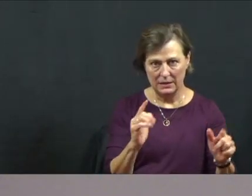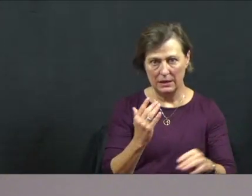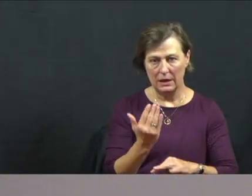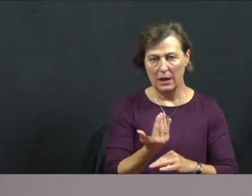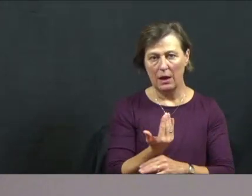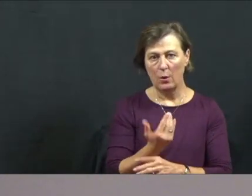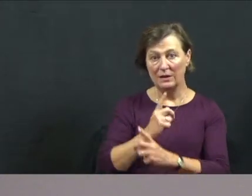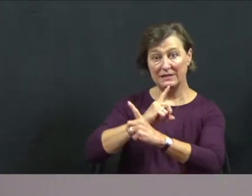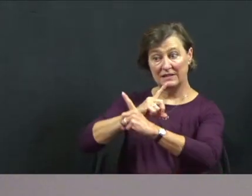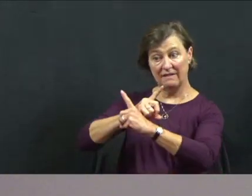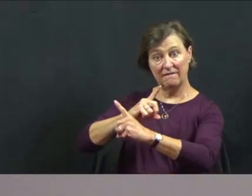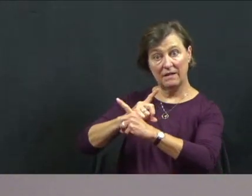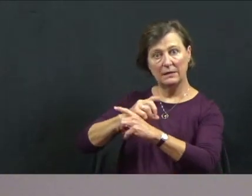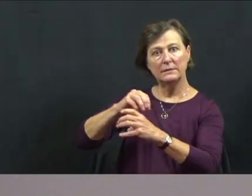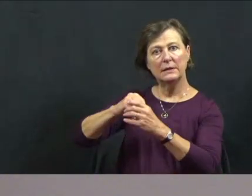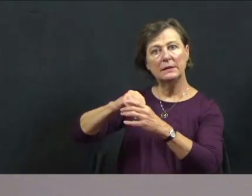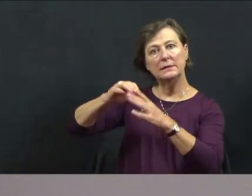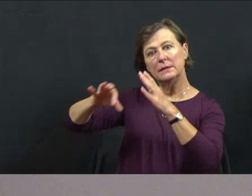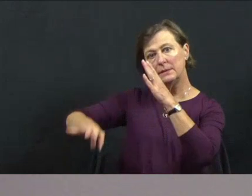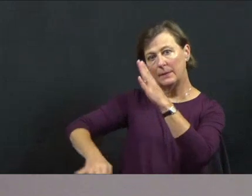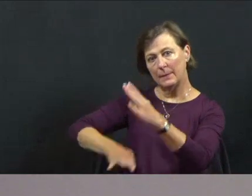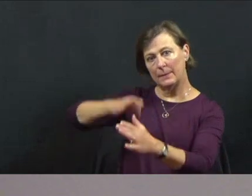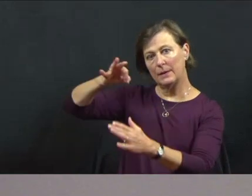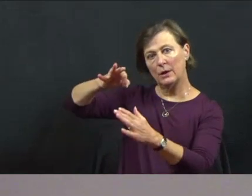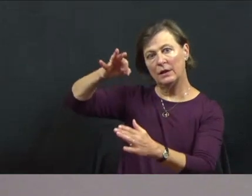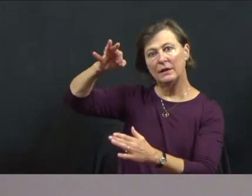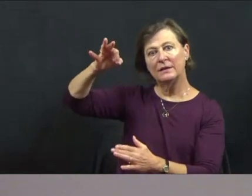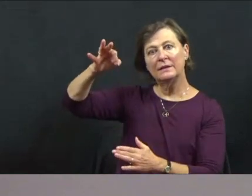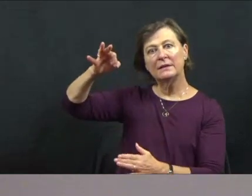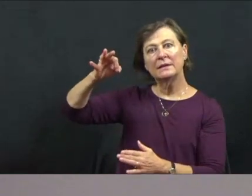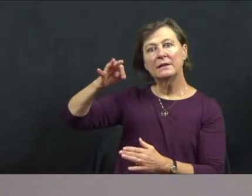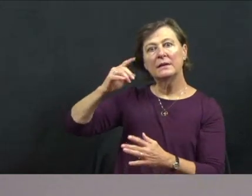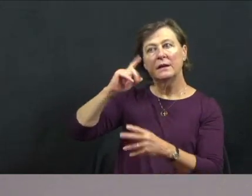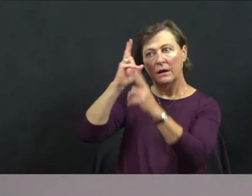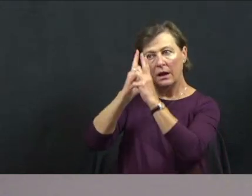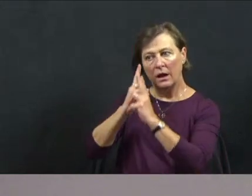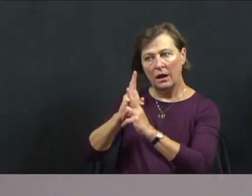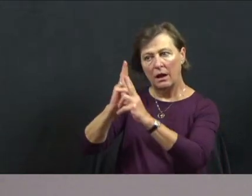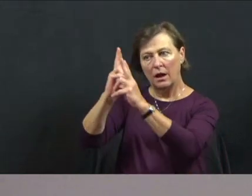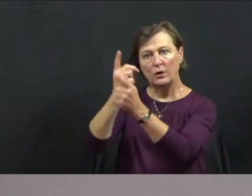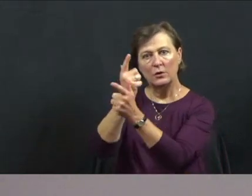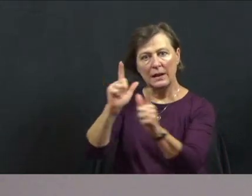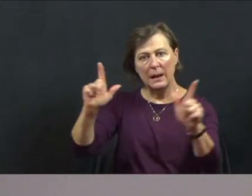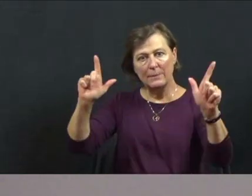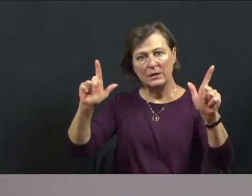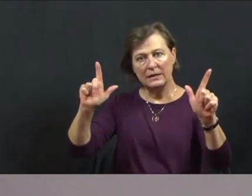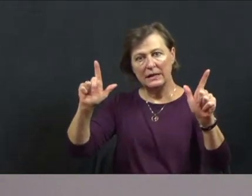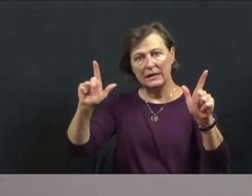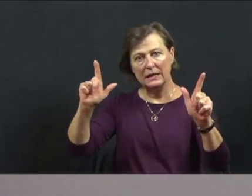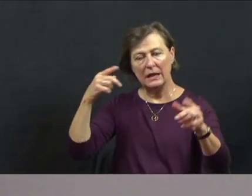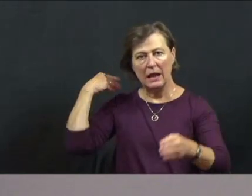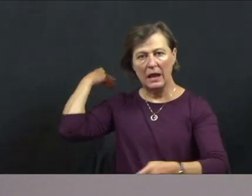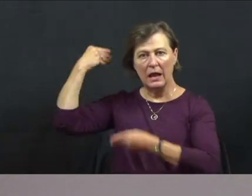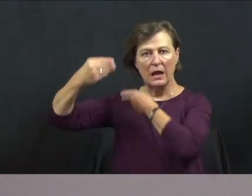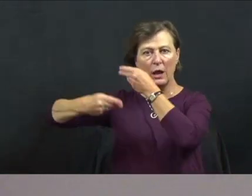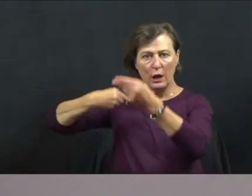is in the spirit which prizes liberty as the heritage of all people,